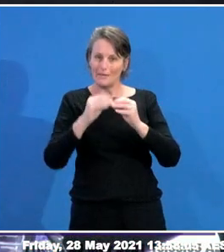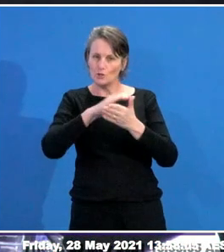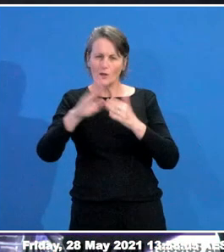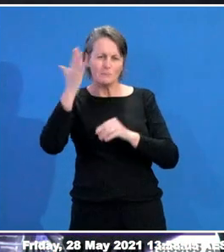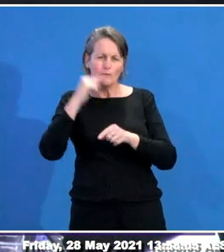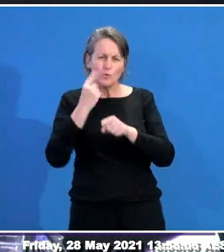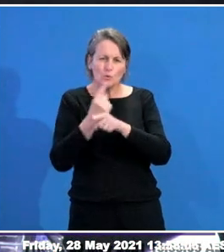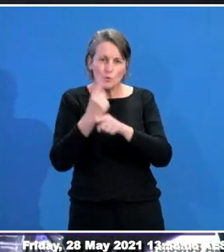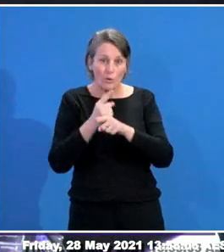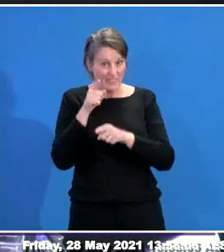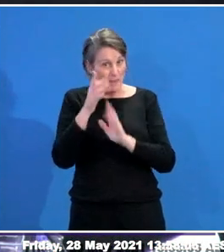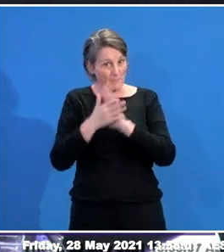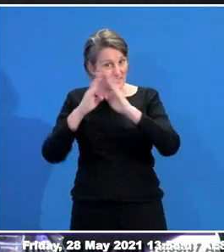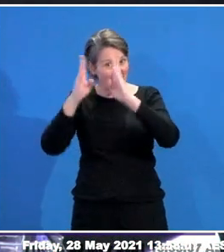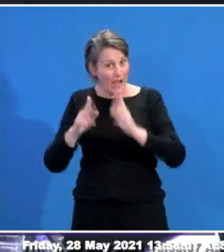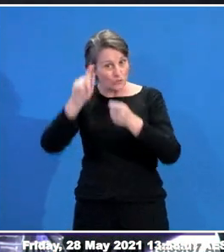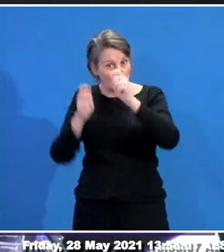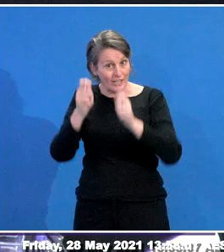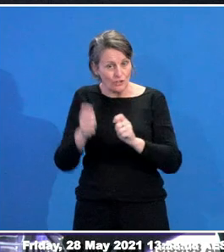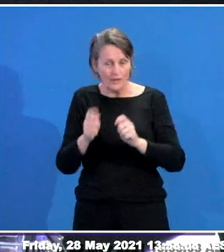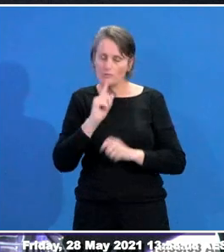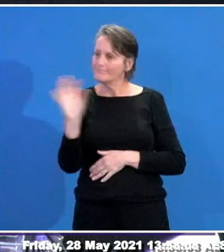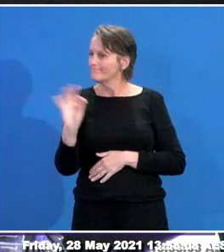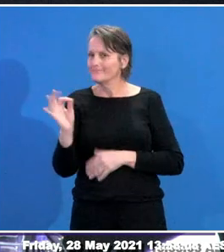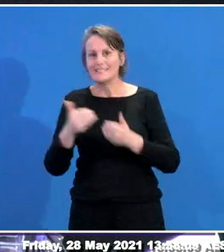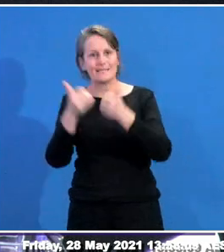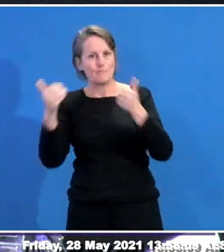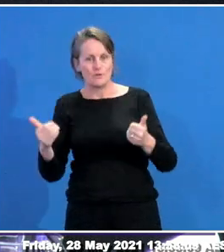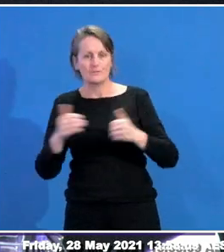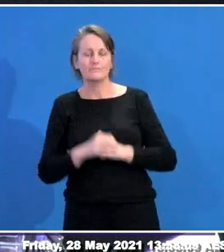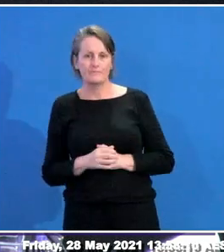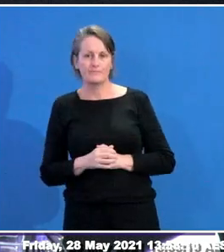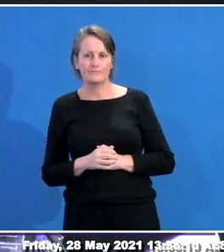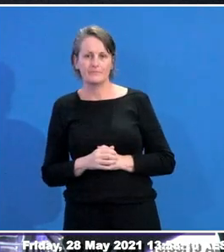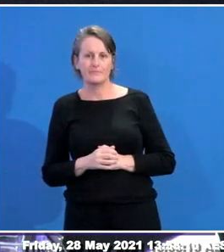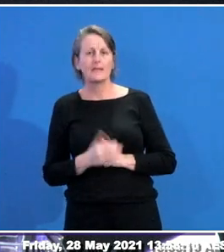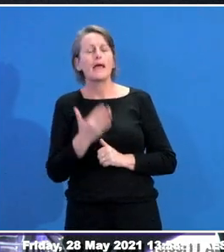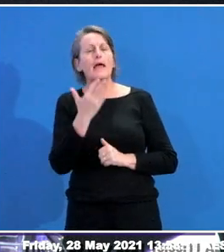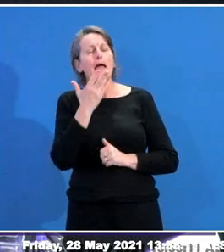MR McNAUGHTON: No, Chair, that is separate again. How much is that? MR McNAUGHTON: I would have to get the figures for you on home